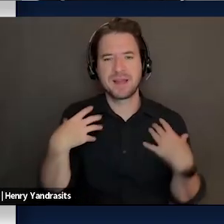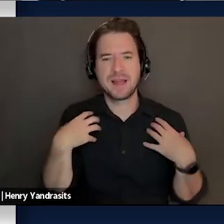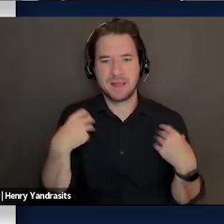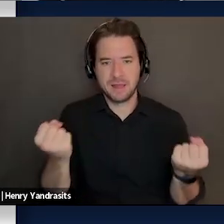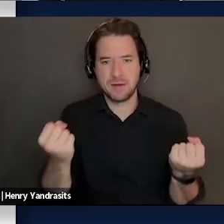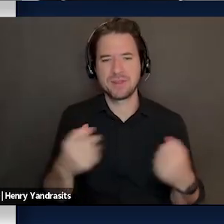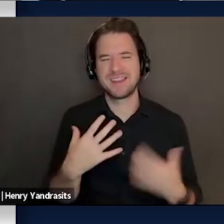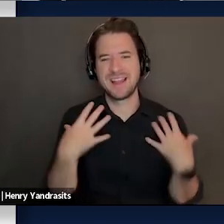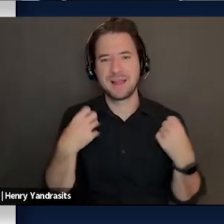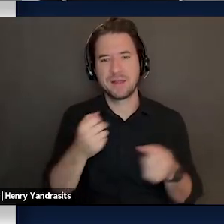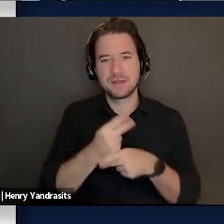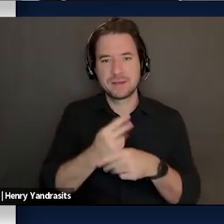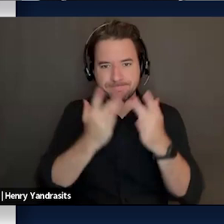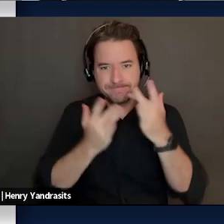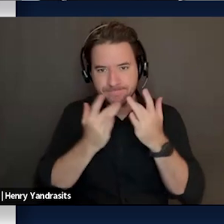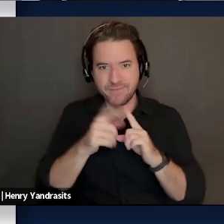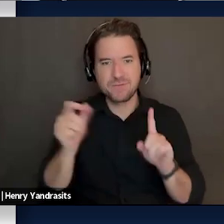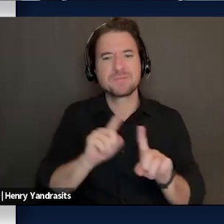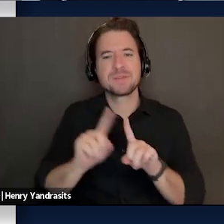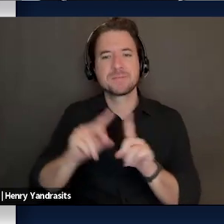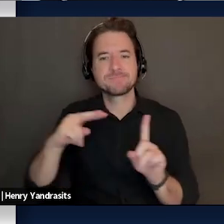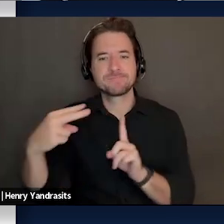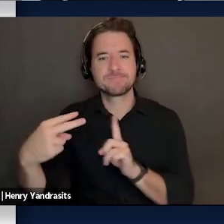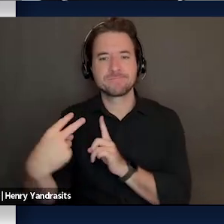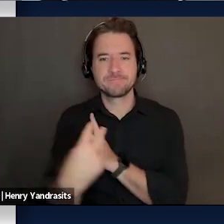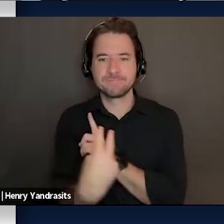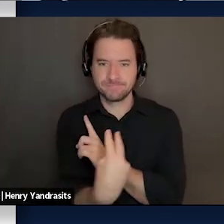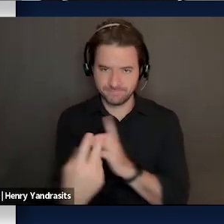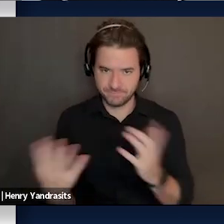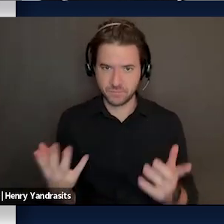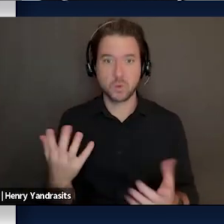So we want to make sure that we're including metrics on.